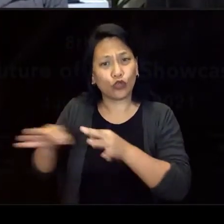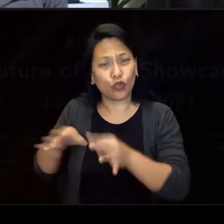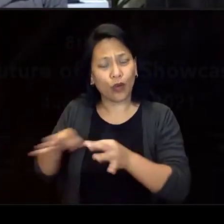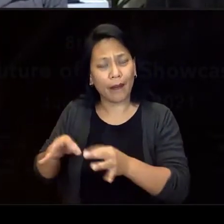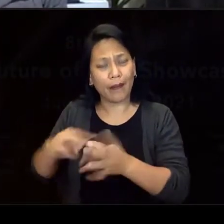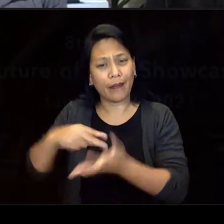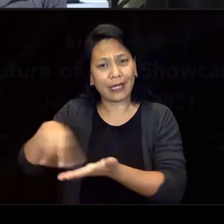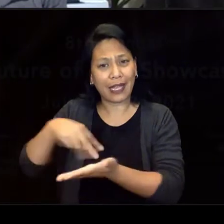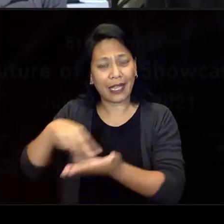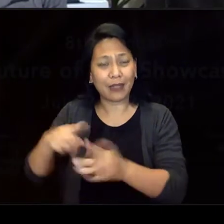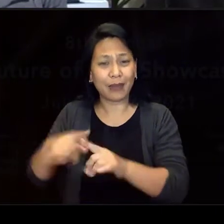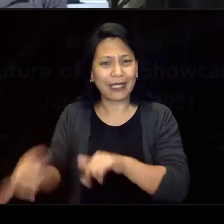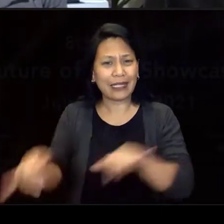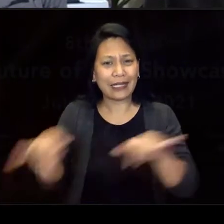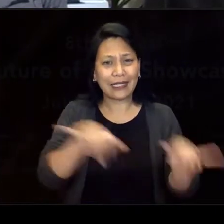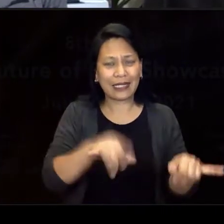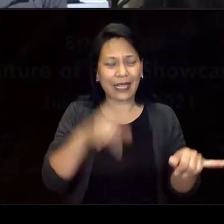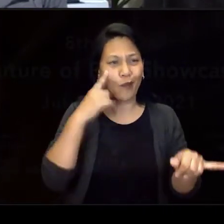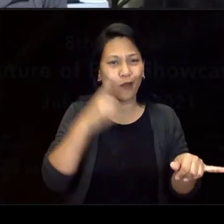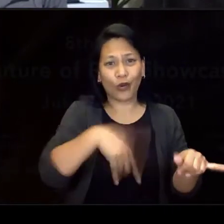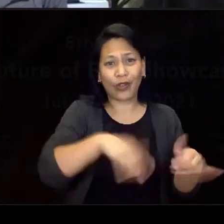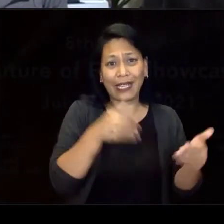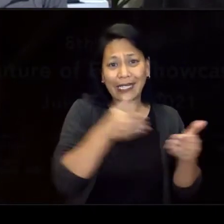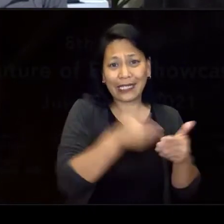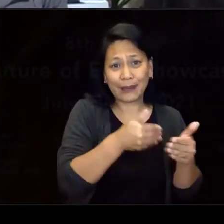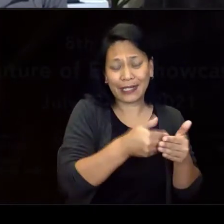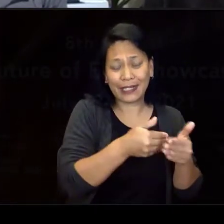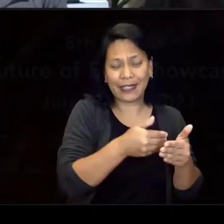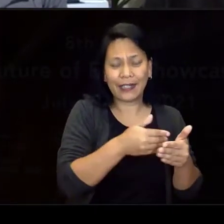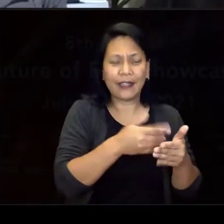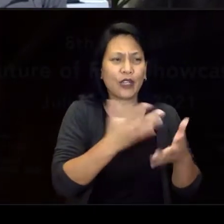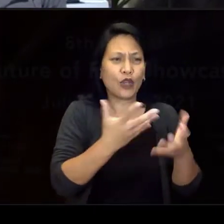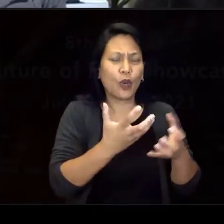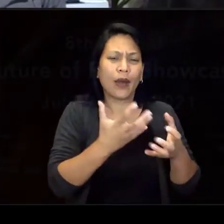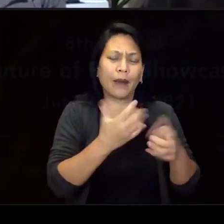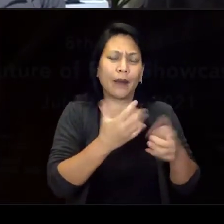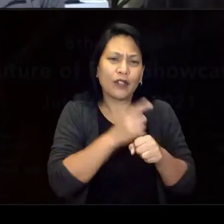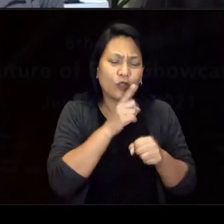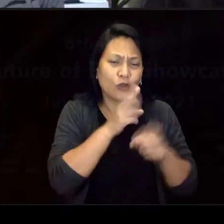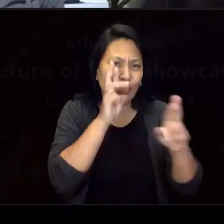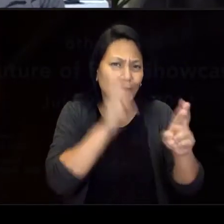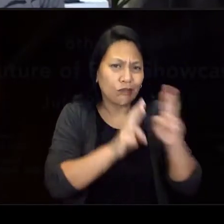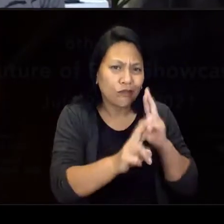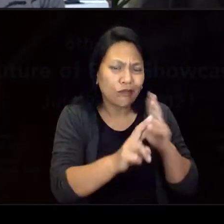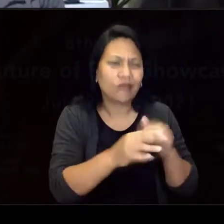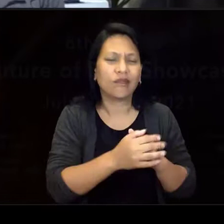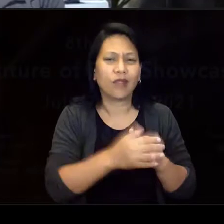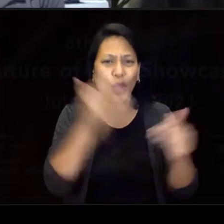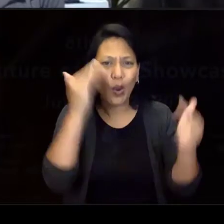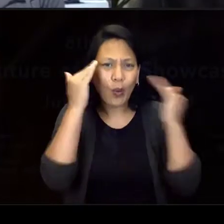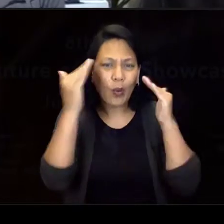I don't want to say a safer place, but a more respectful, more aware. I mean, yeah. Yeah.